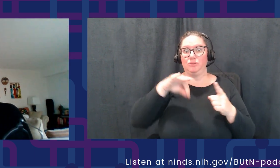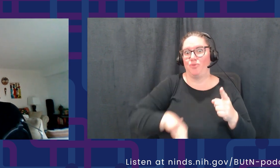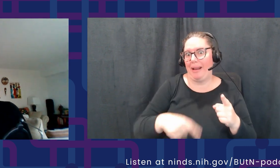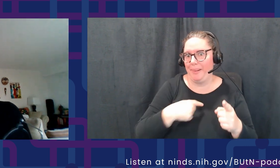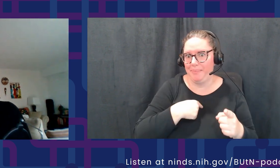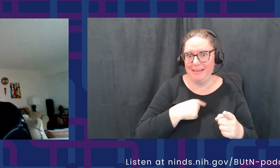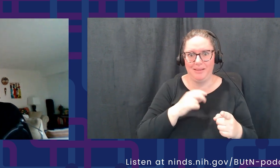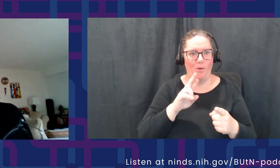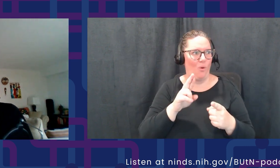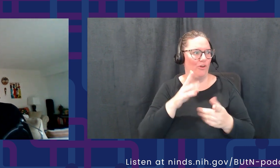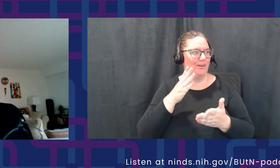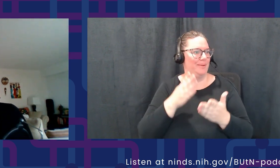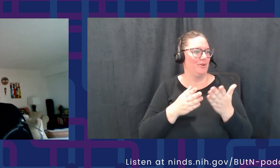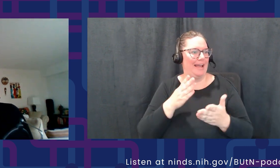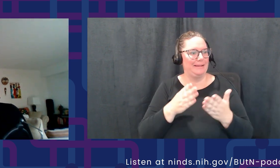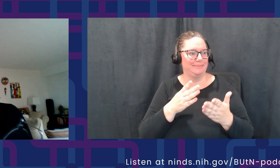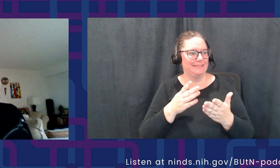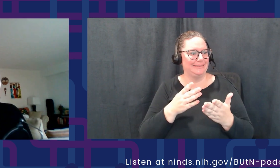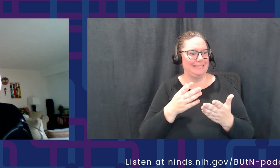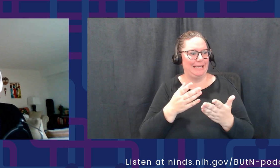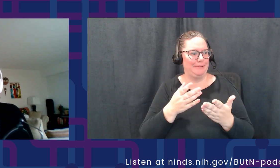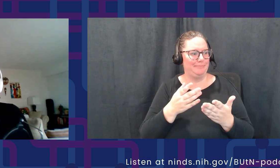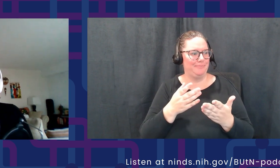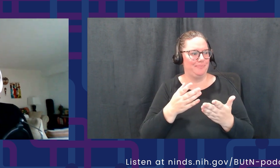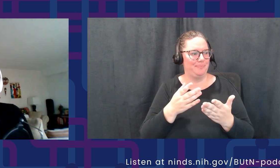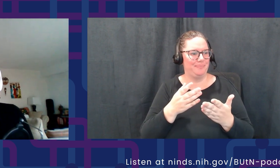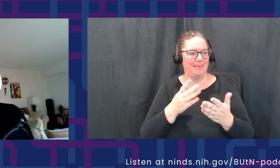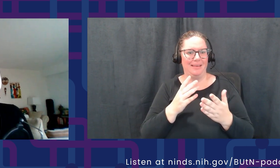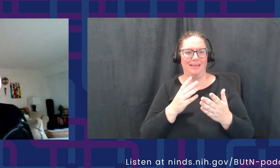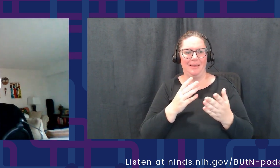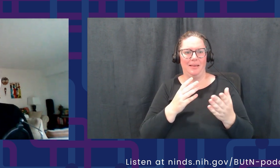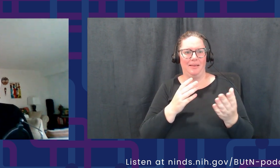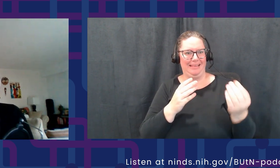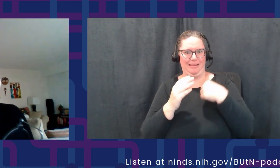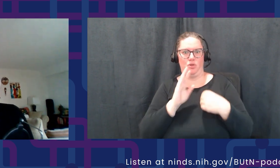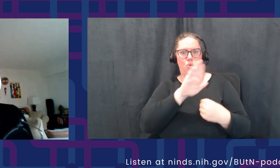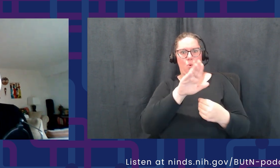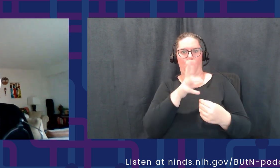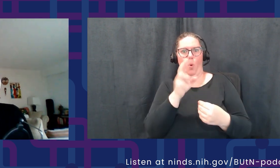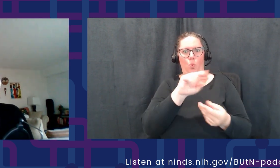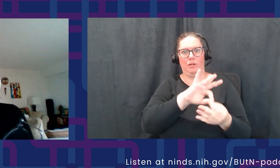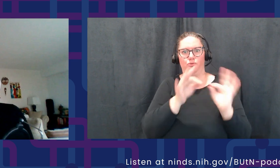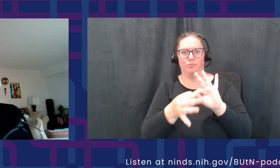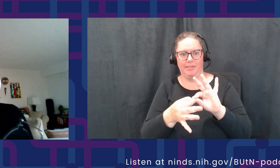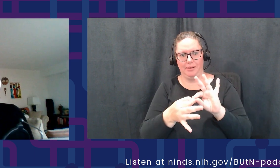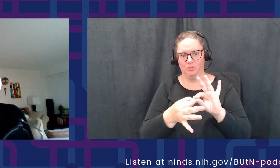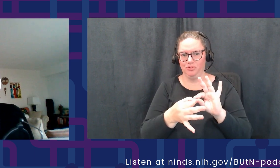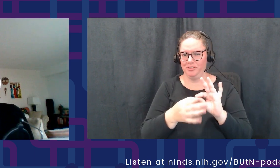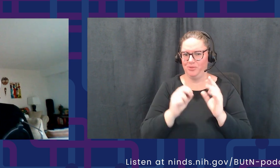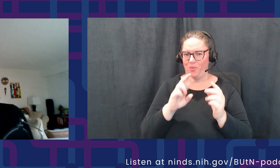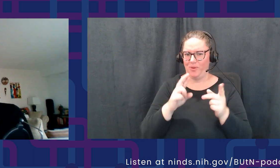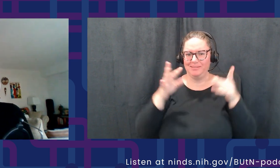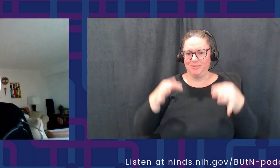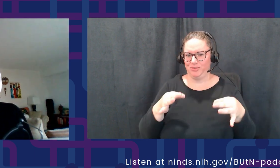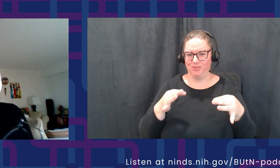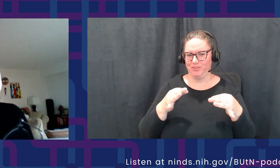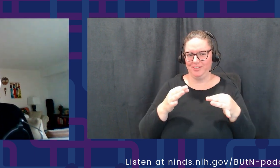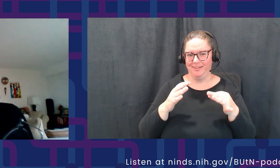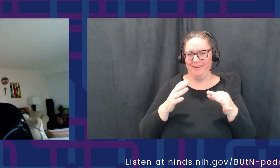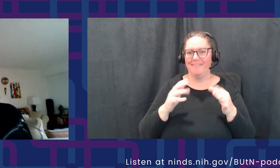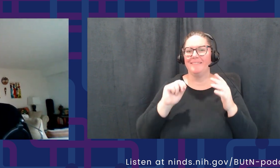perhaps insert your own interpretation or decision of what this work means.